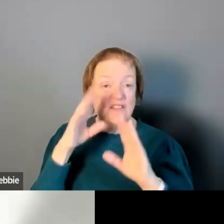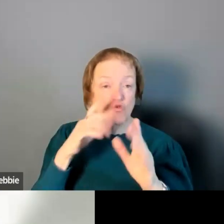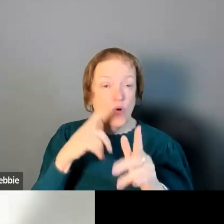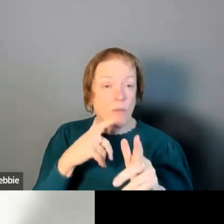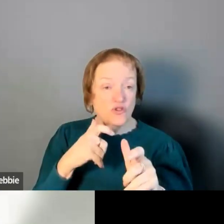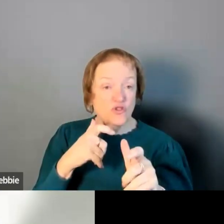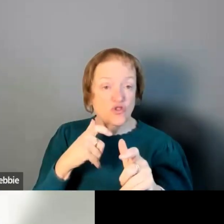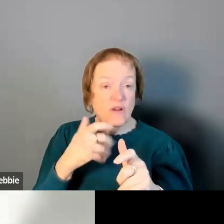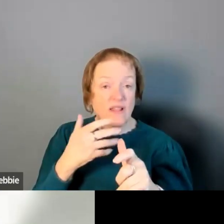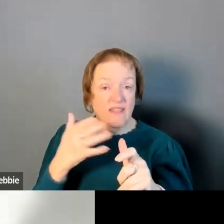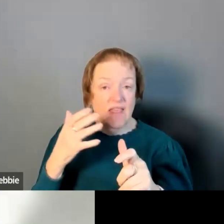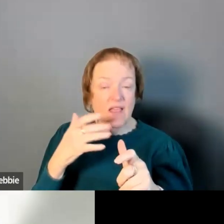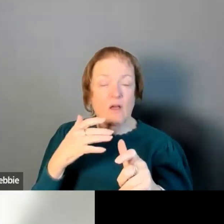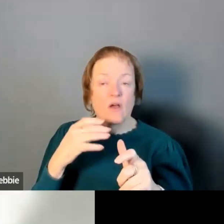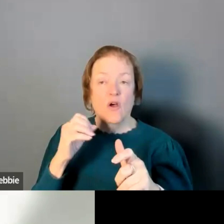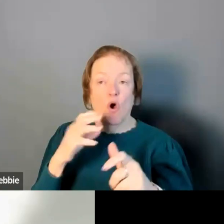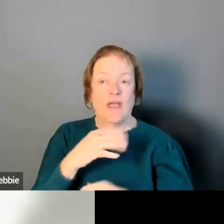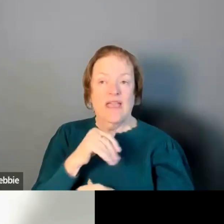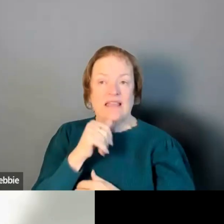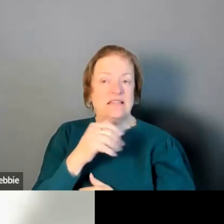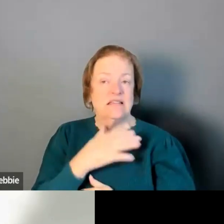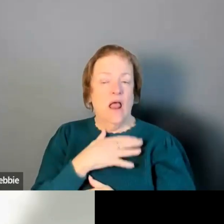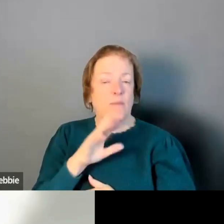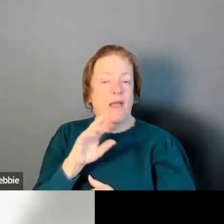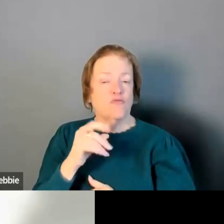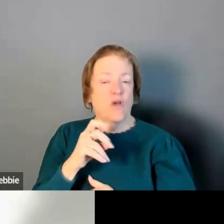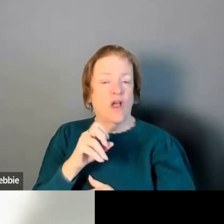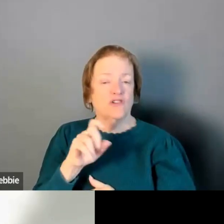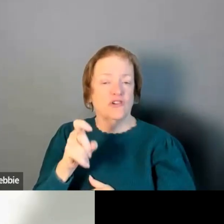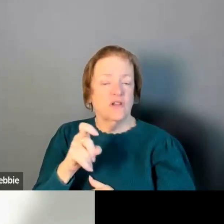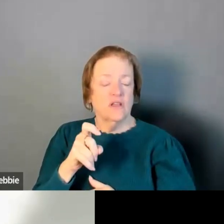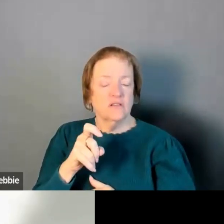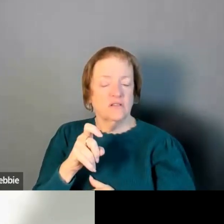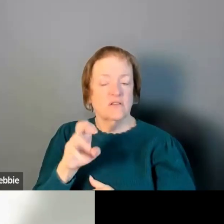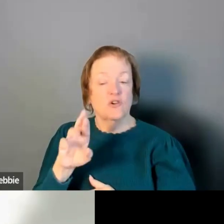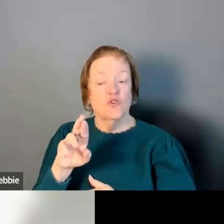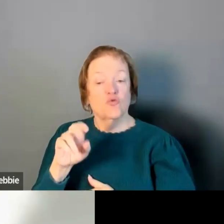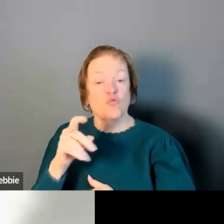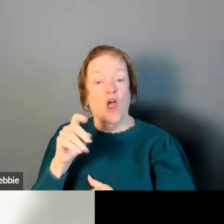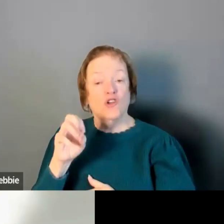Okay, it is not my Roger X. It's not our Roger X, it must be their implant,